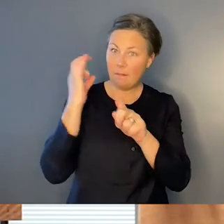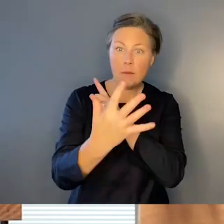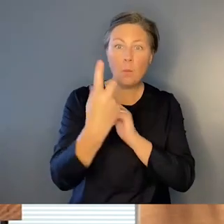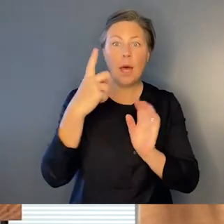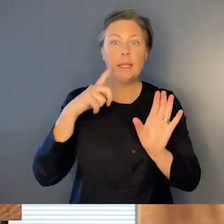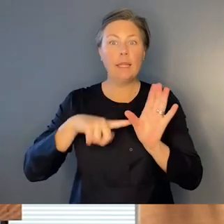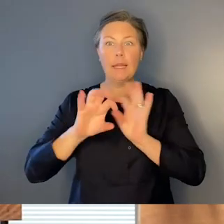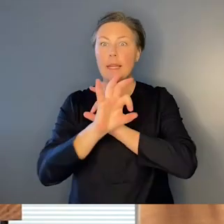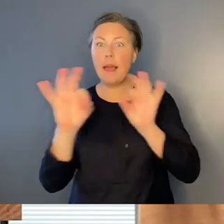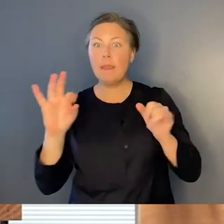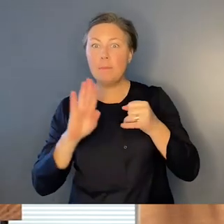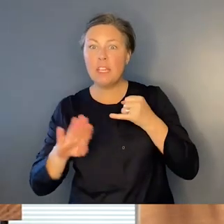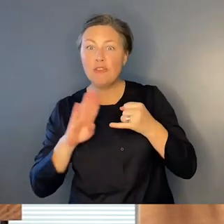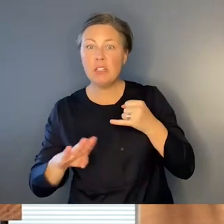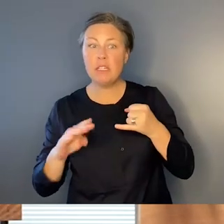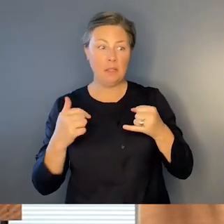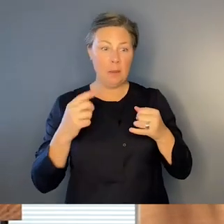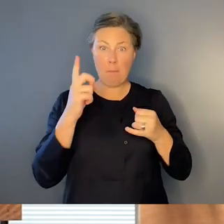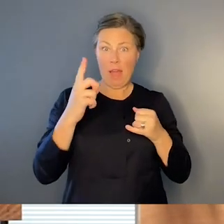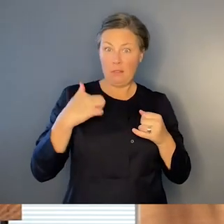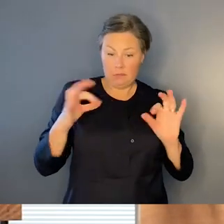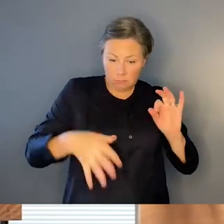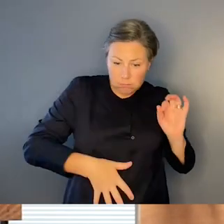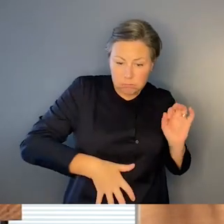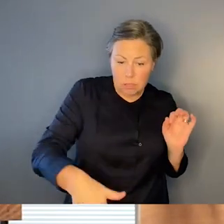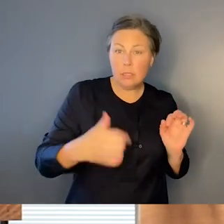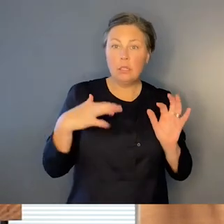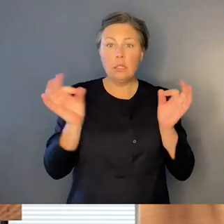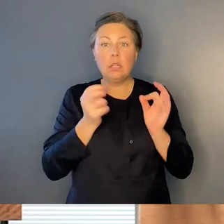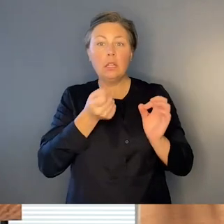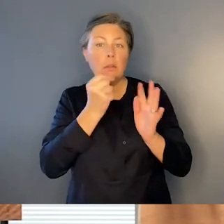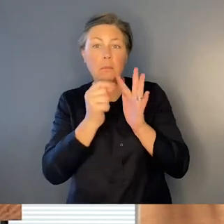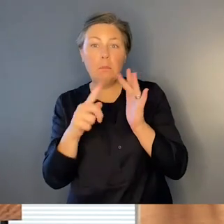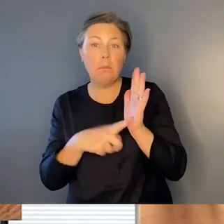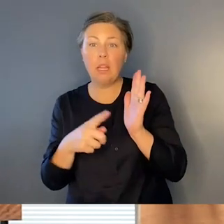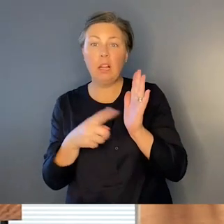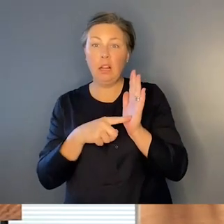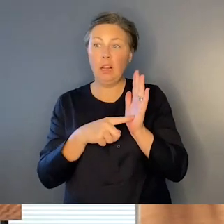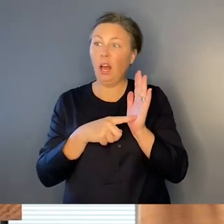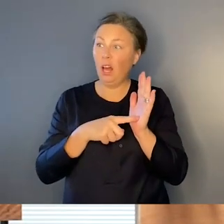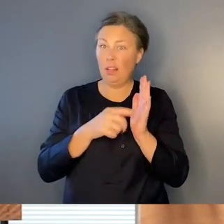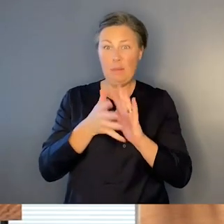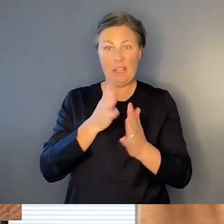And menopause is considered that when you have not had a period for more than 12 months, it hasn't been caused by pregnancy,